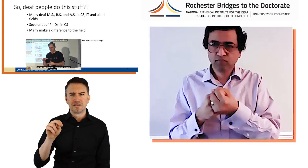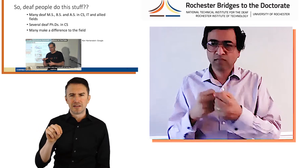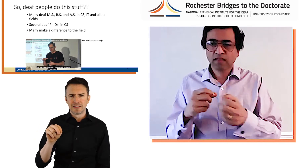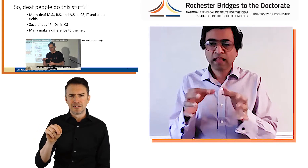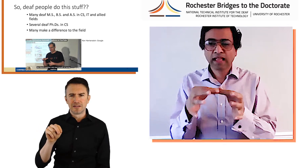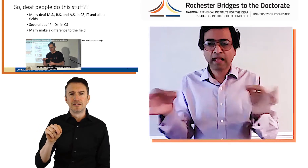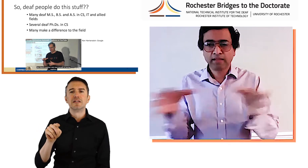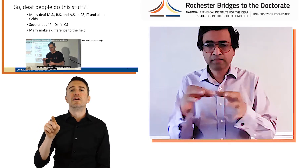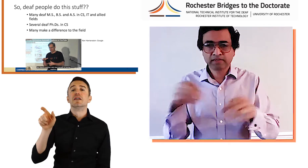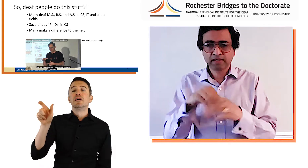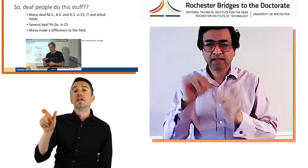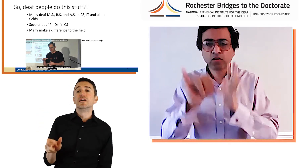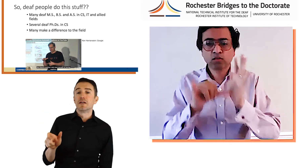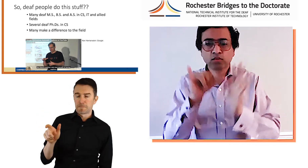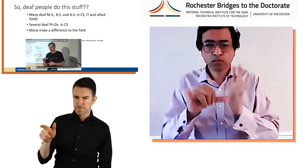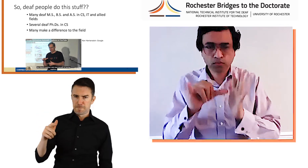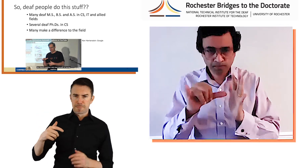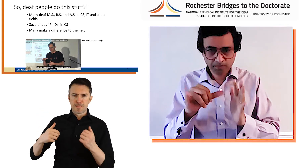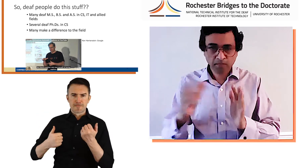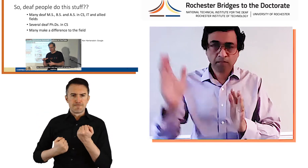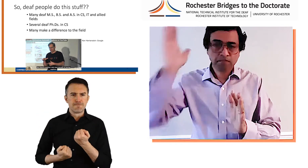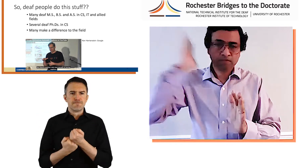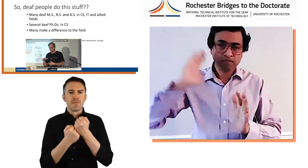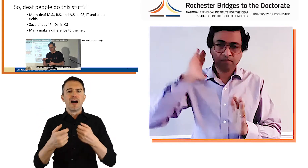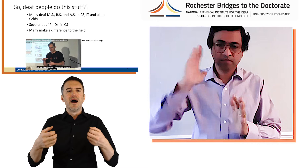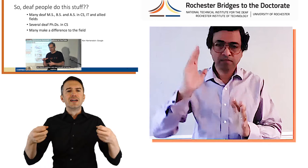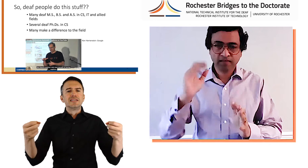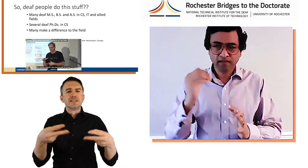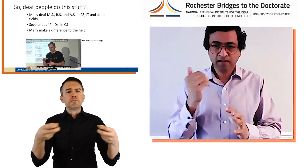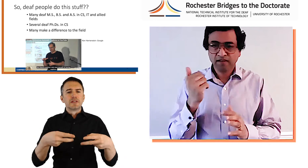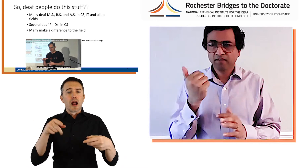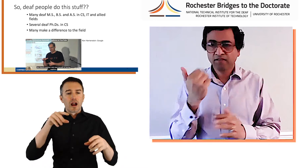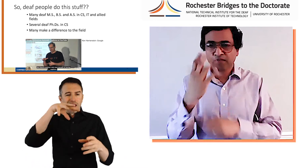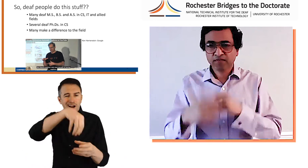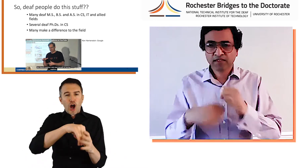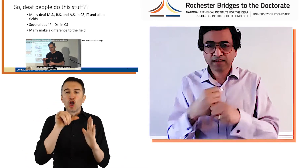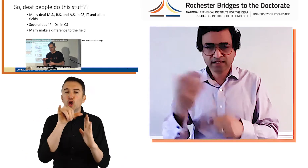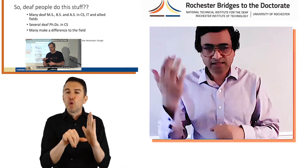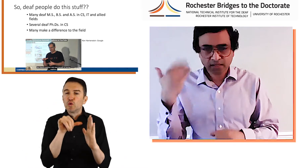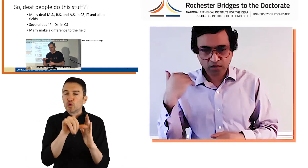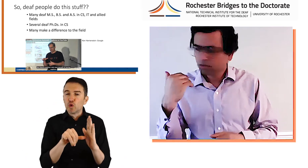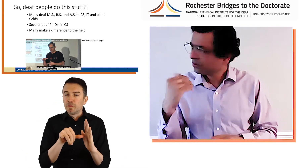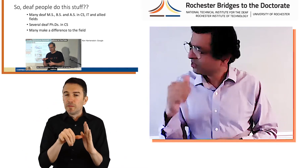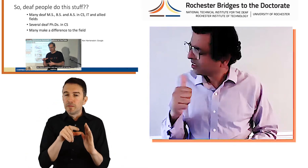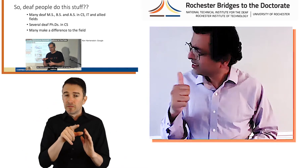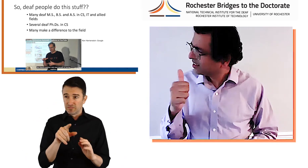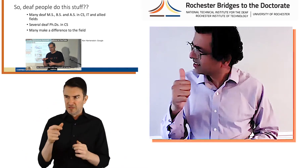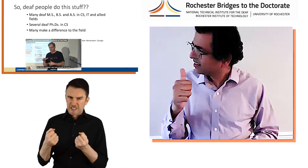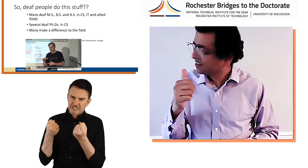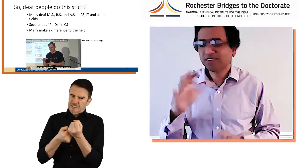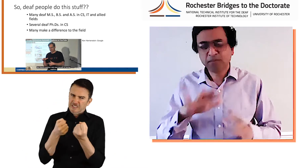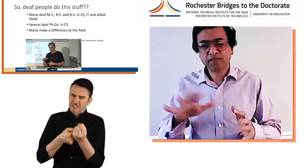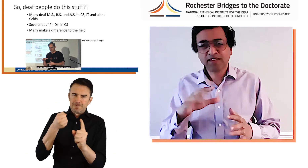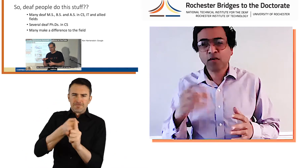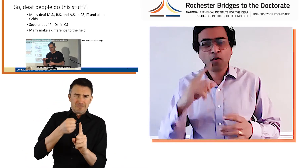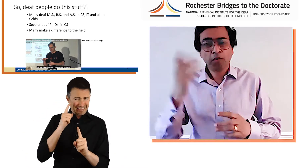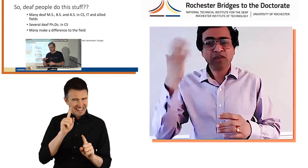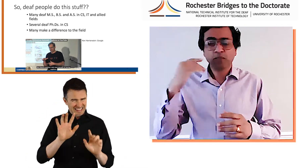we've had to fight and support for language access on YouTube, for example. So, 15--let's say 10 or 15 years ago,